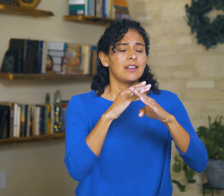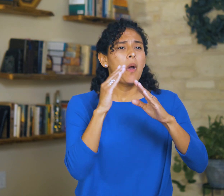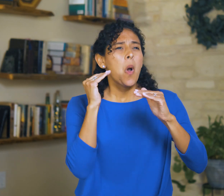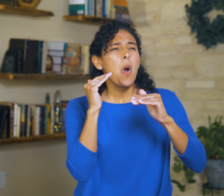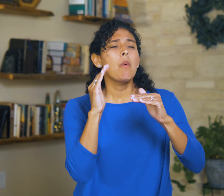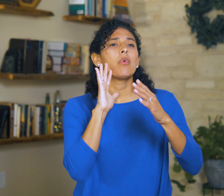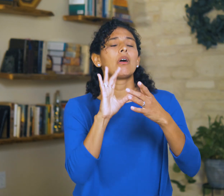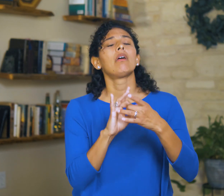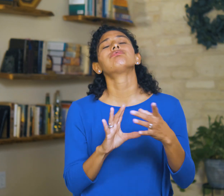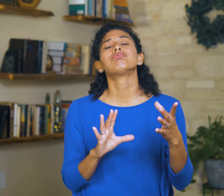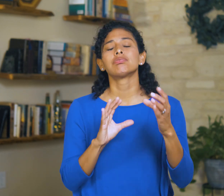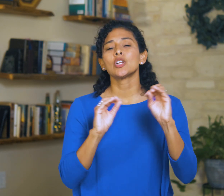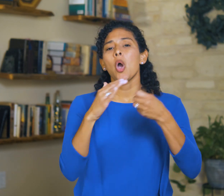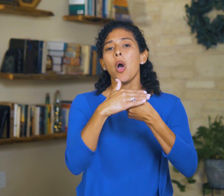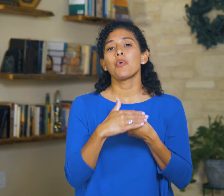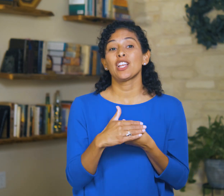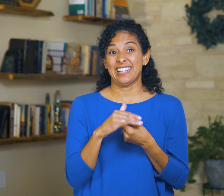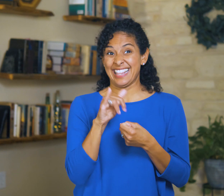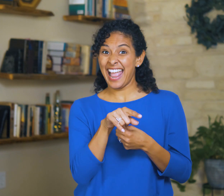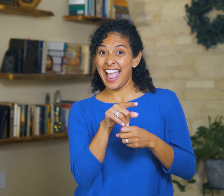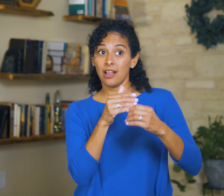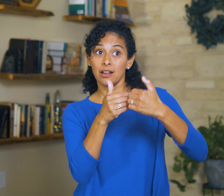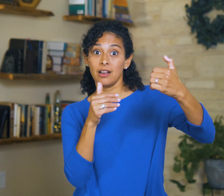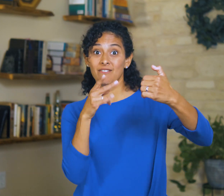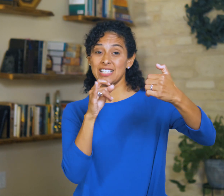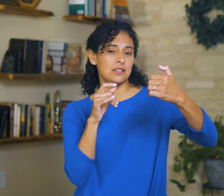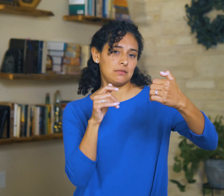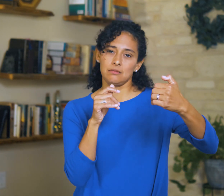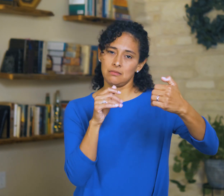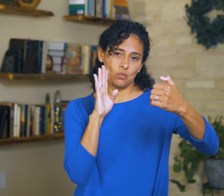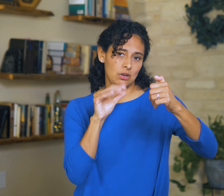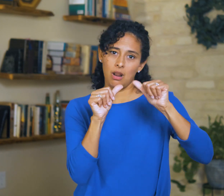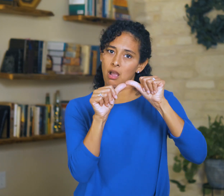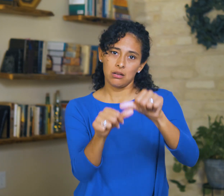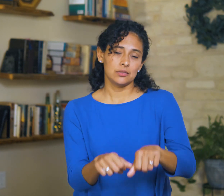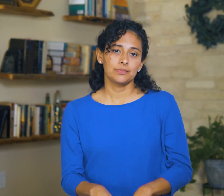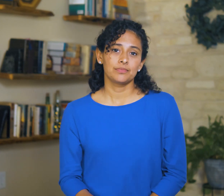so even if they happen to see a reprieve from oppression, it won’t last.